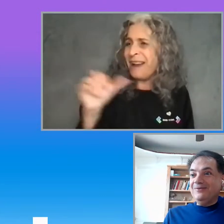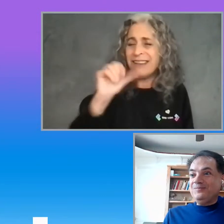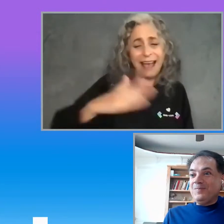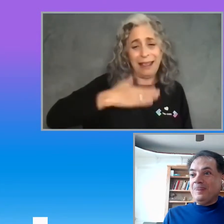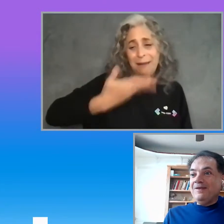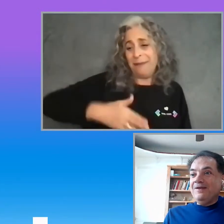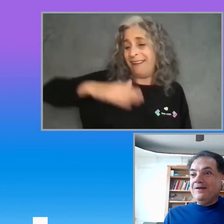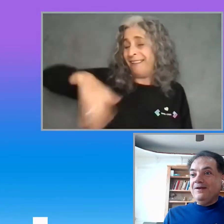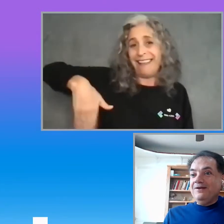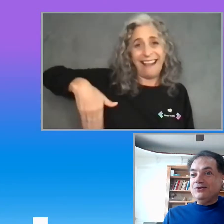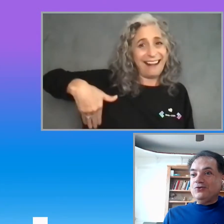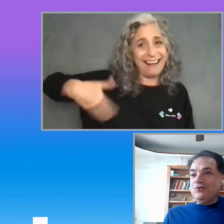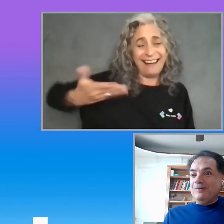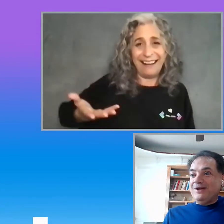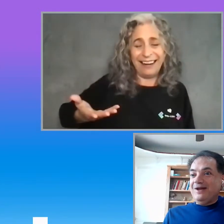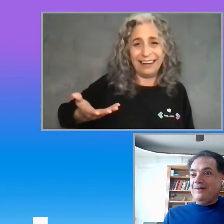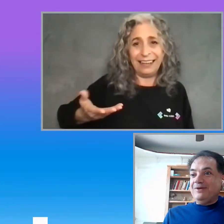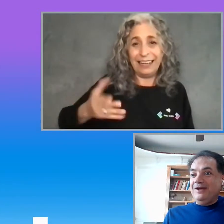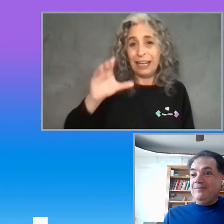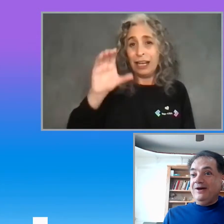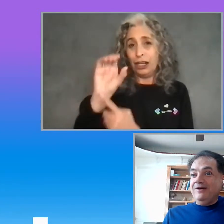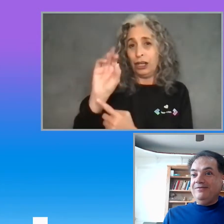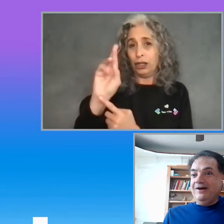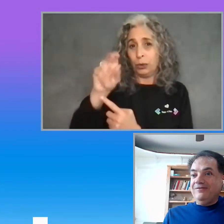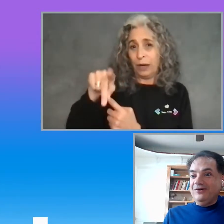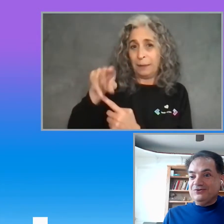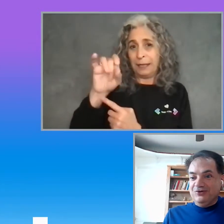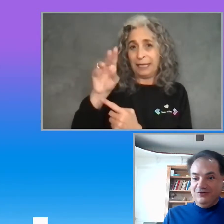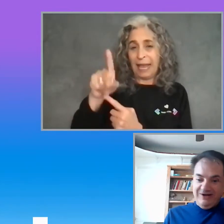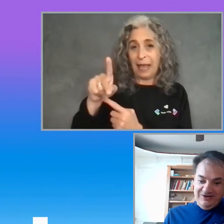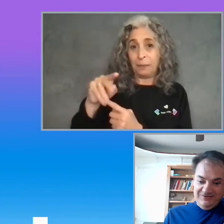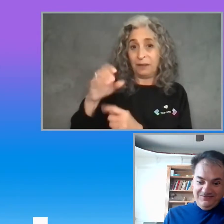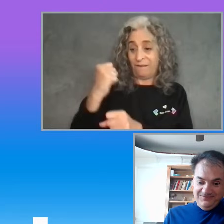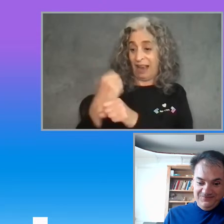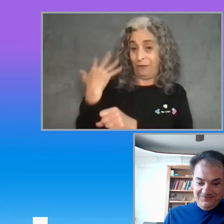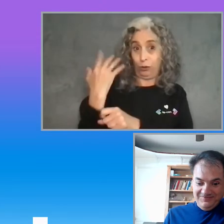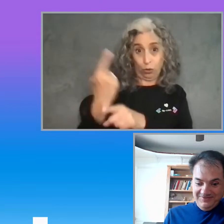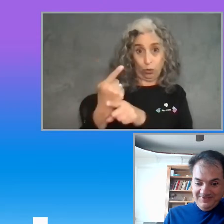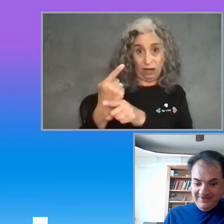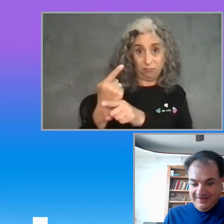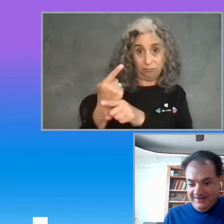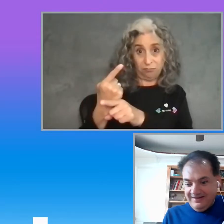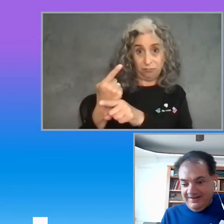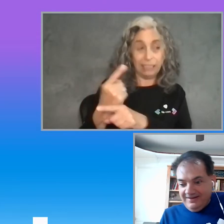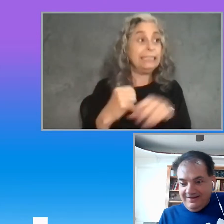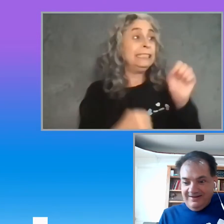haven't admitted yet. So Crip Camp came out five years ago, right?